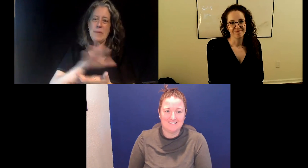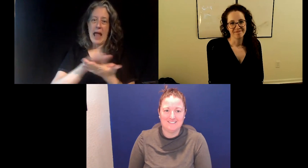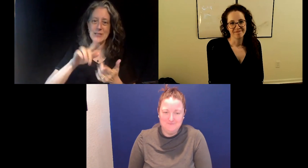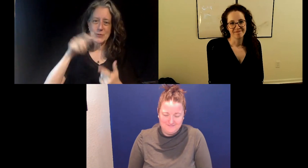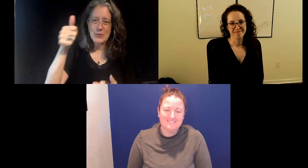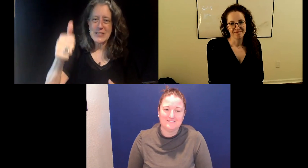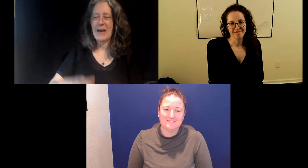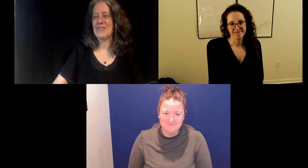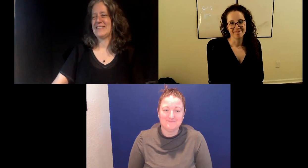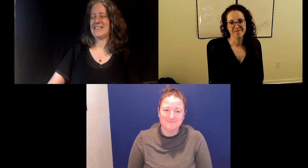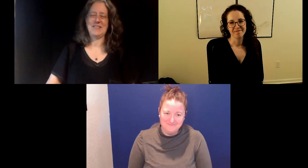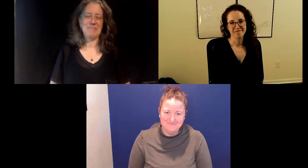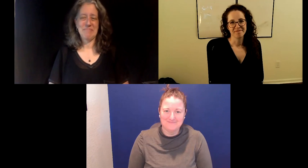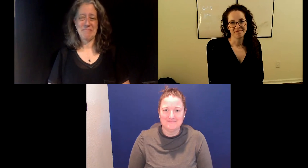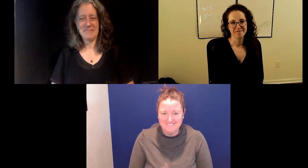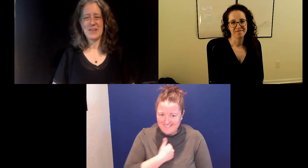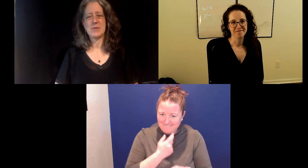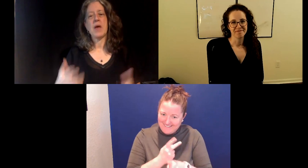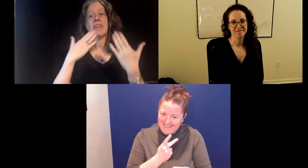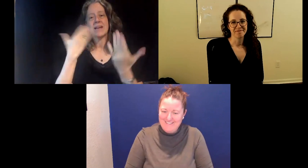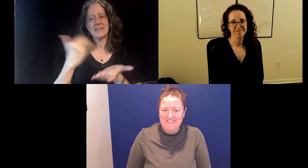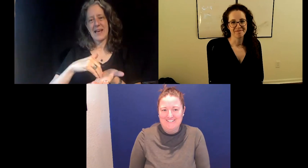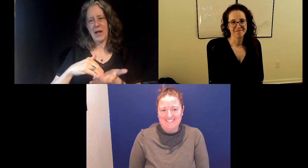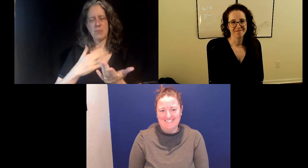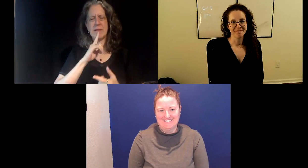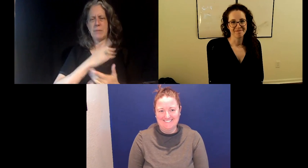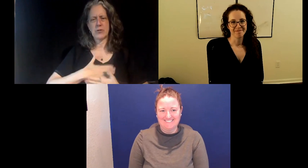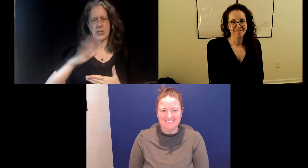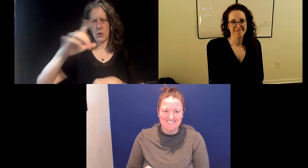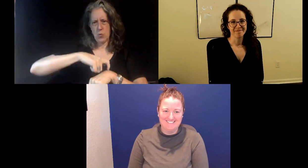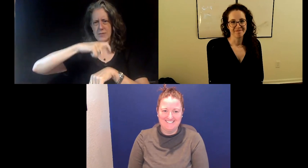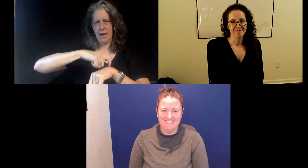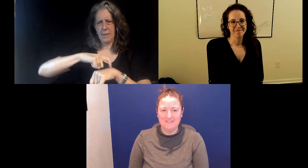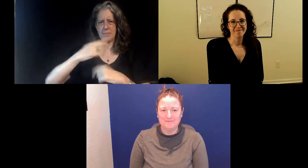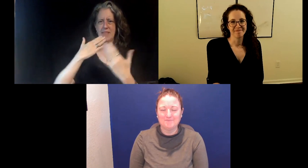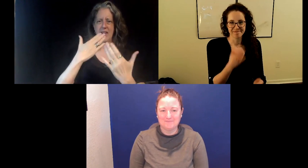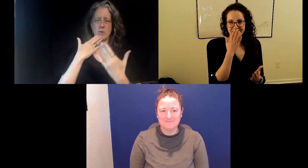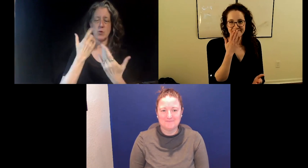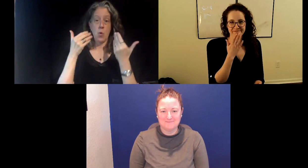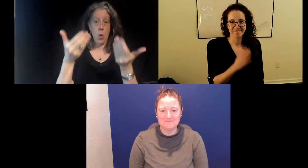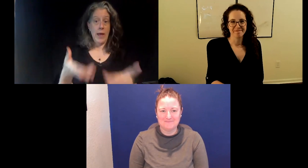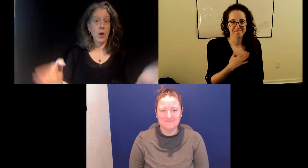oh take care of yourselves be kind to yourself and thank you again and we really appreciate your time